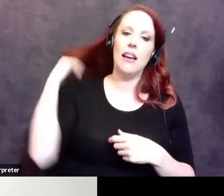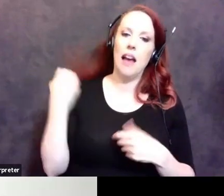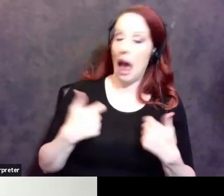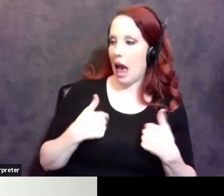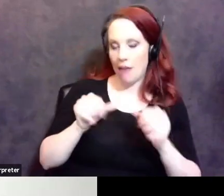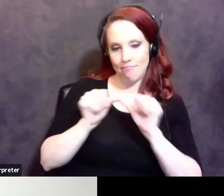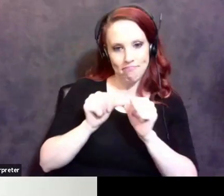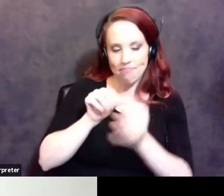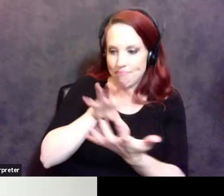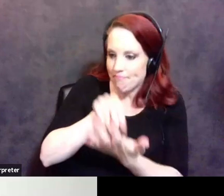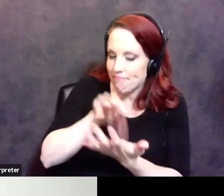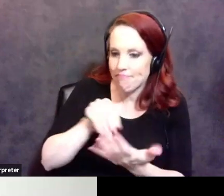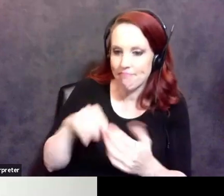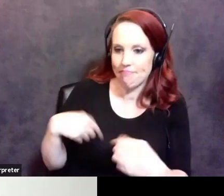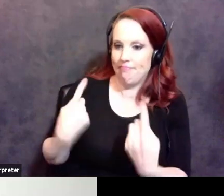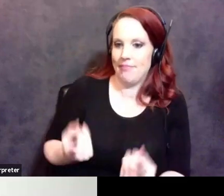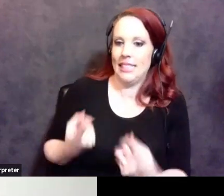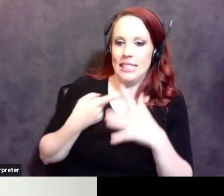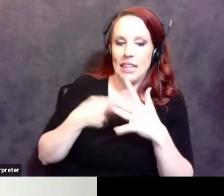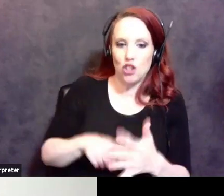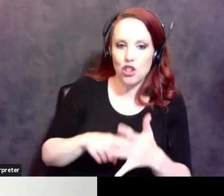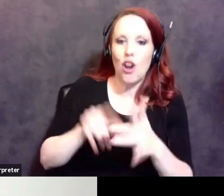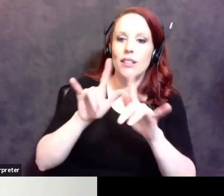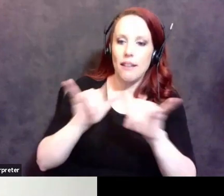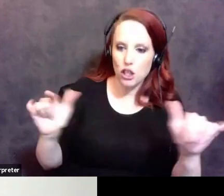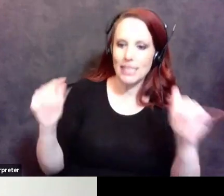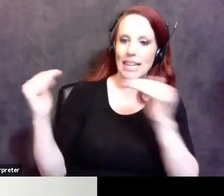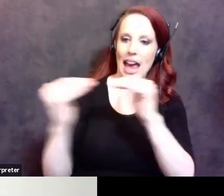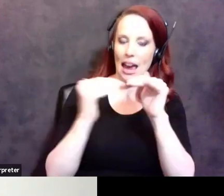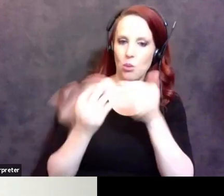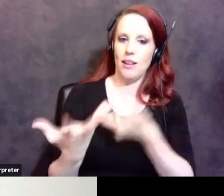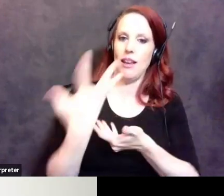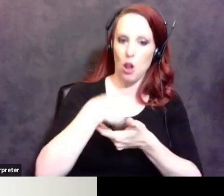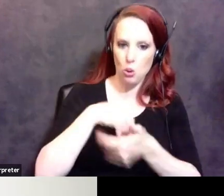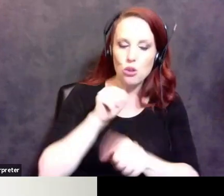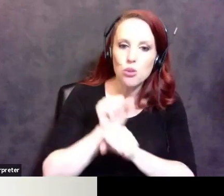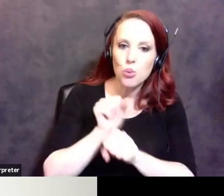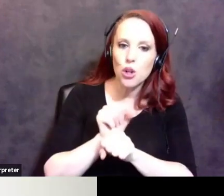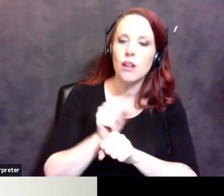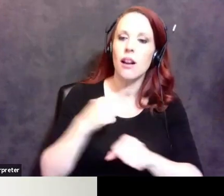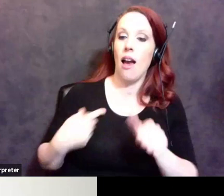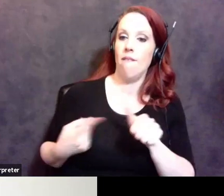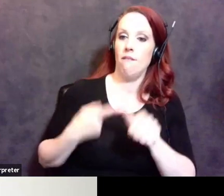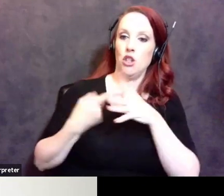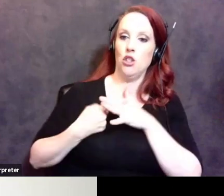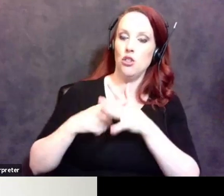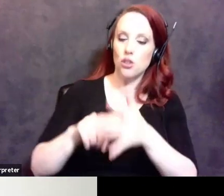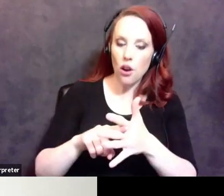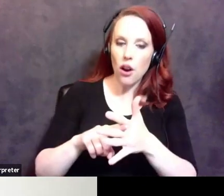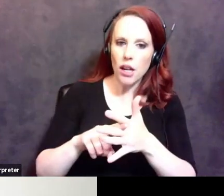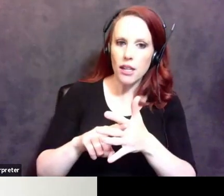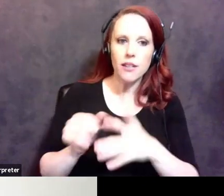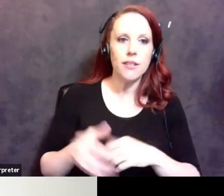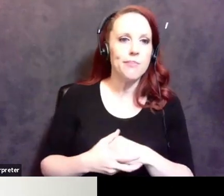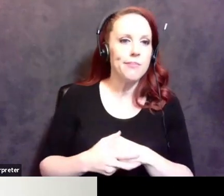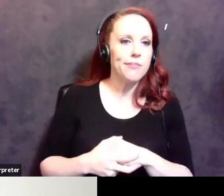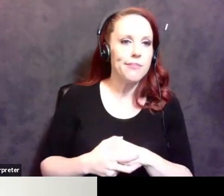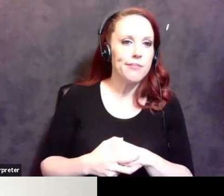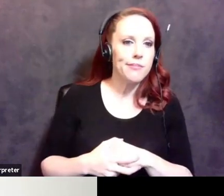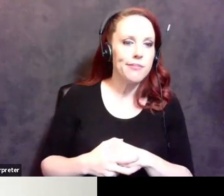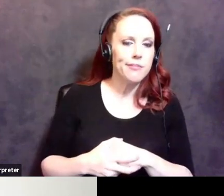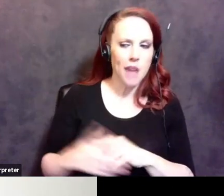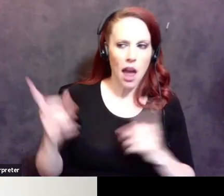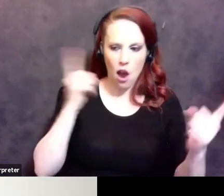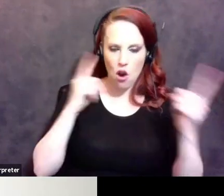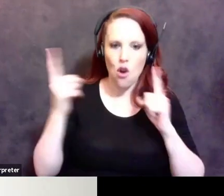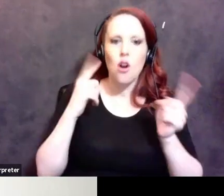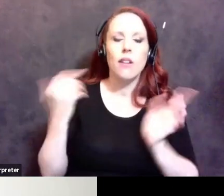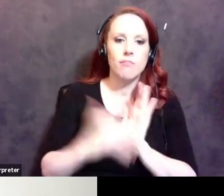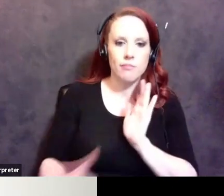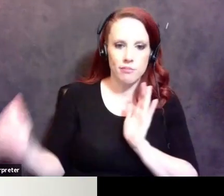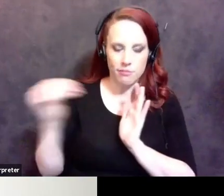learning and when I first started doing diversity, equity and inclusion work, I heard over and over again use the term people